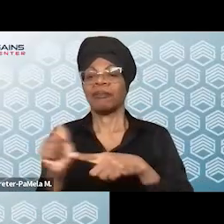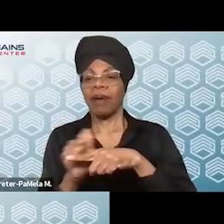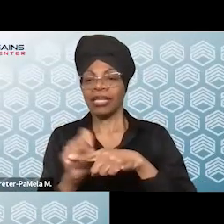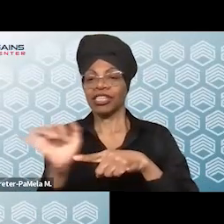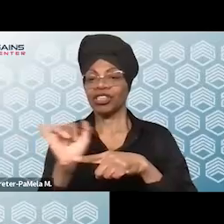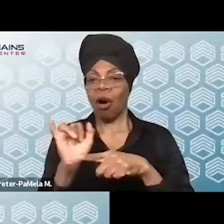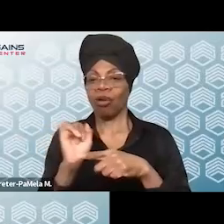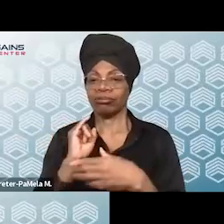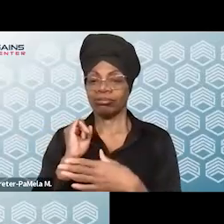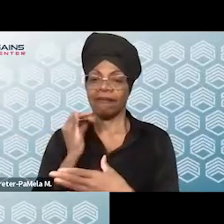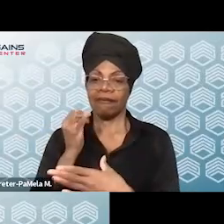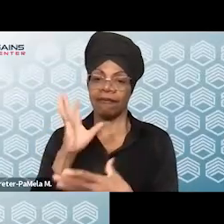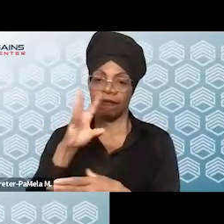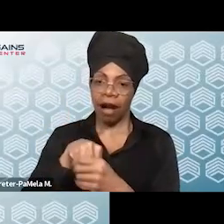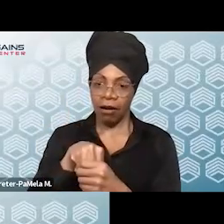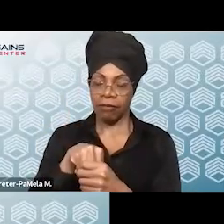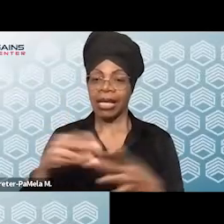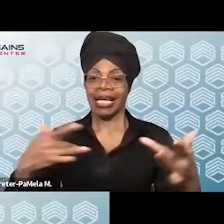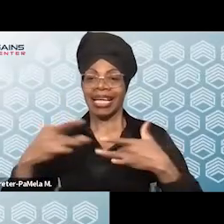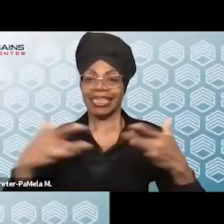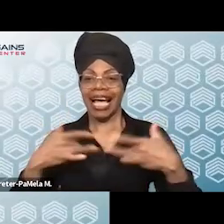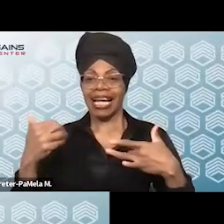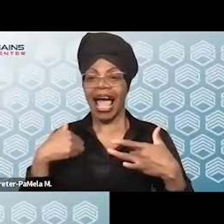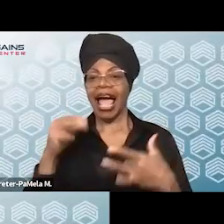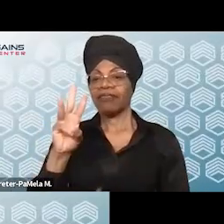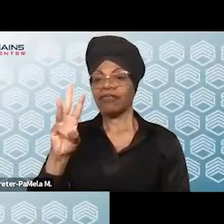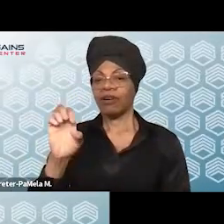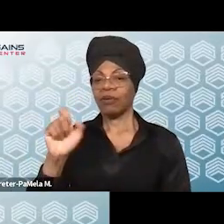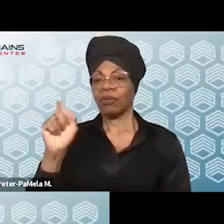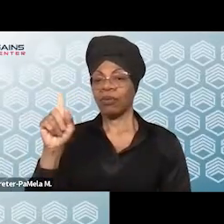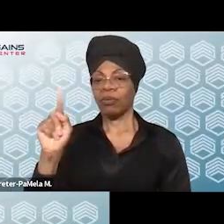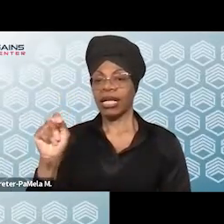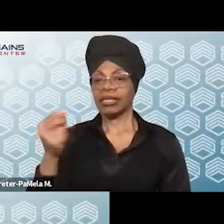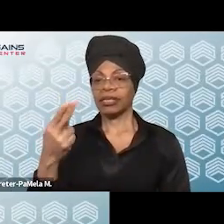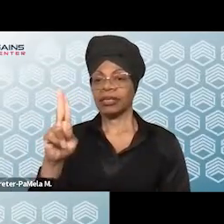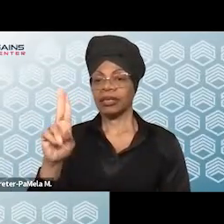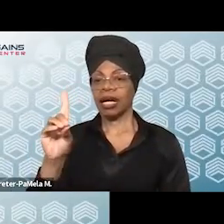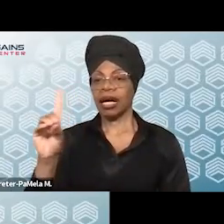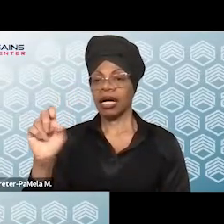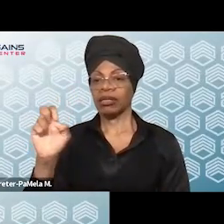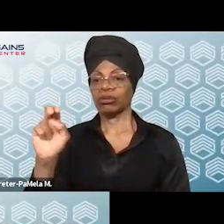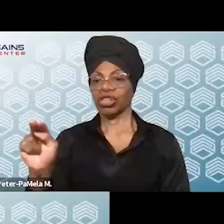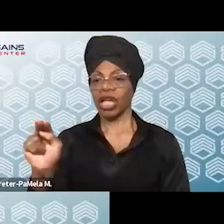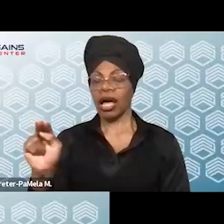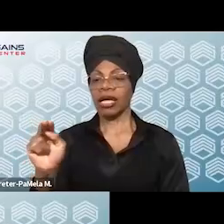We are very excited today to have West Huddleston to help us examine how trauma-informed approaches